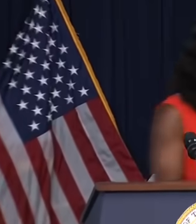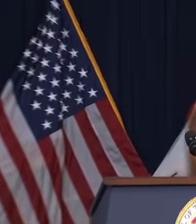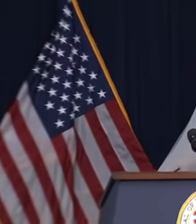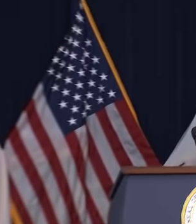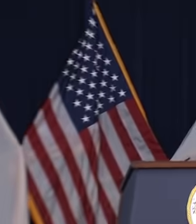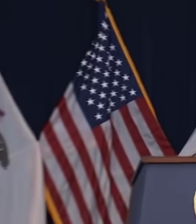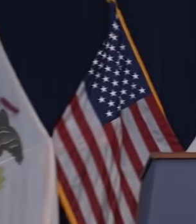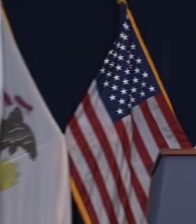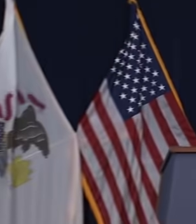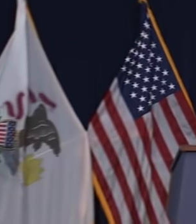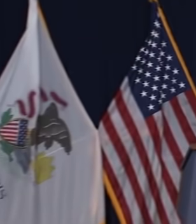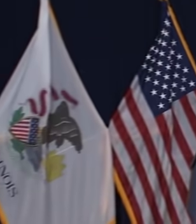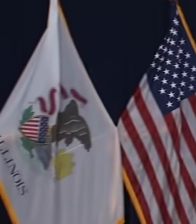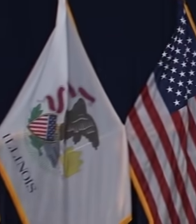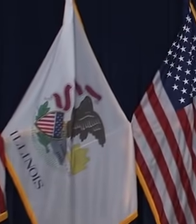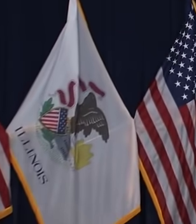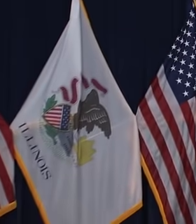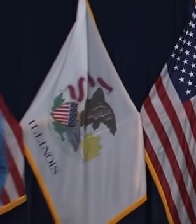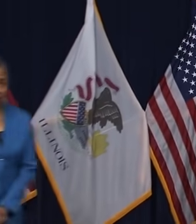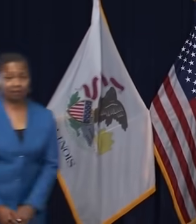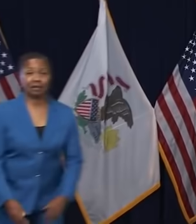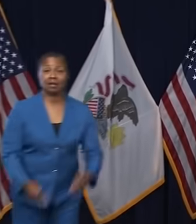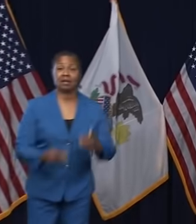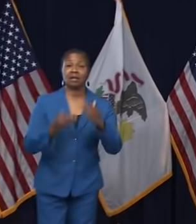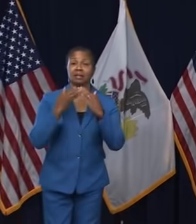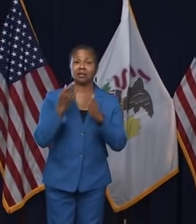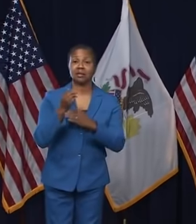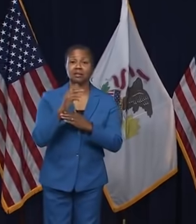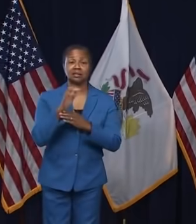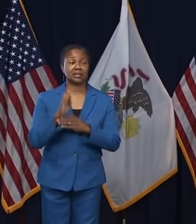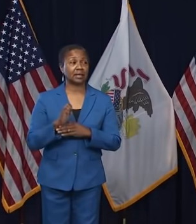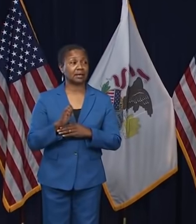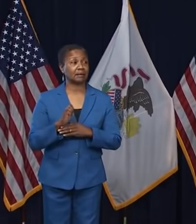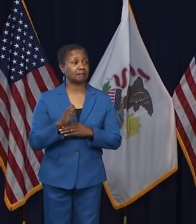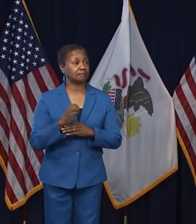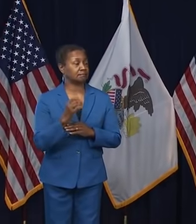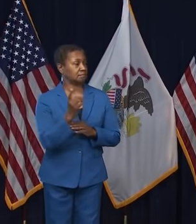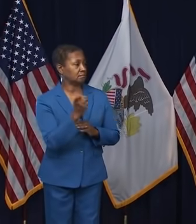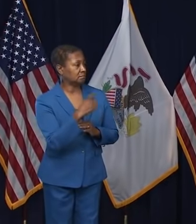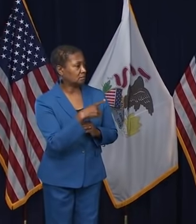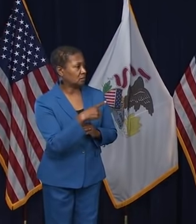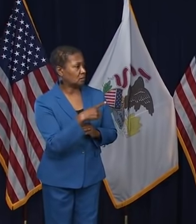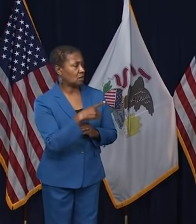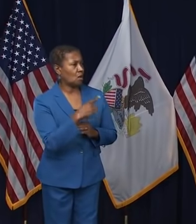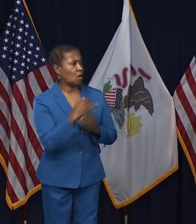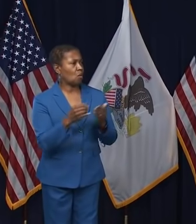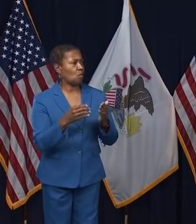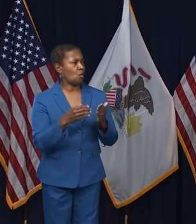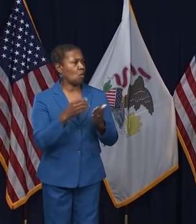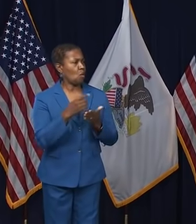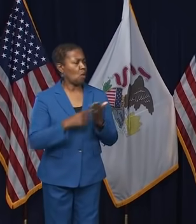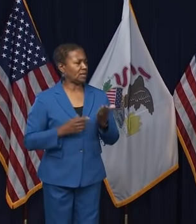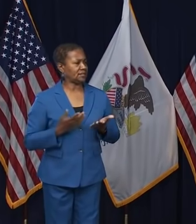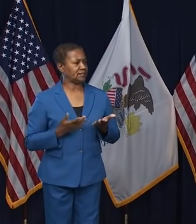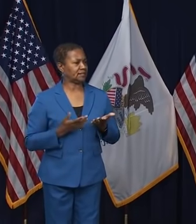it back over. To governor